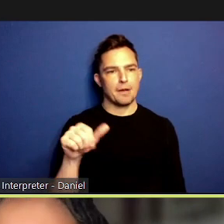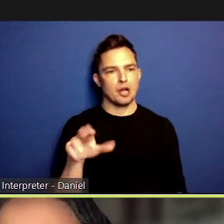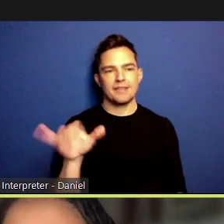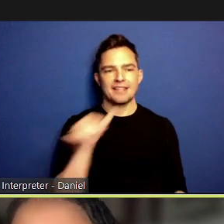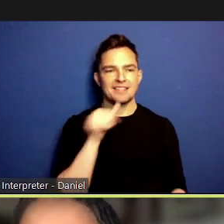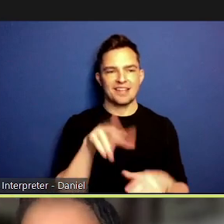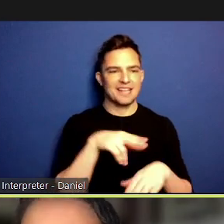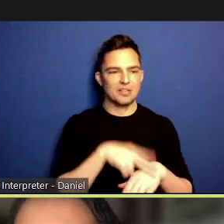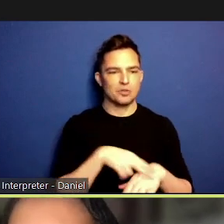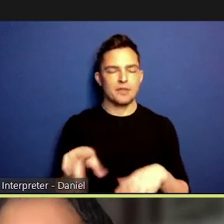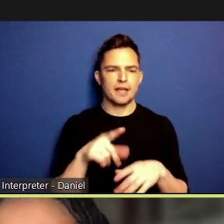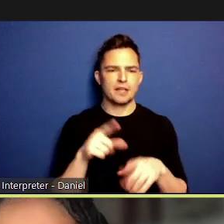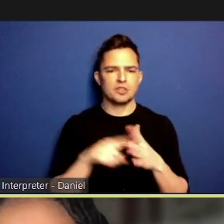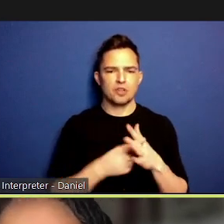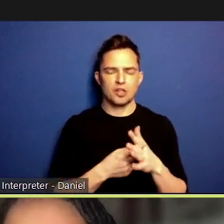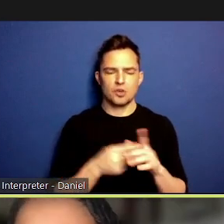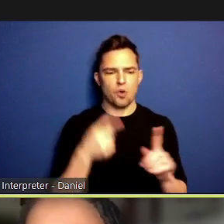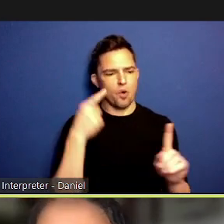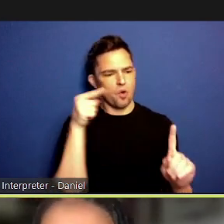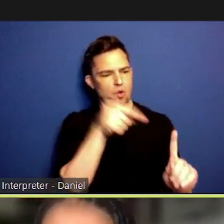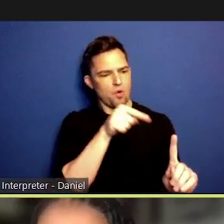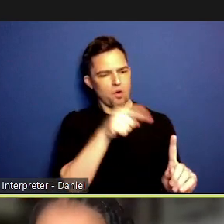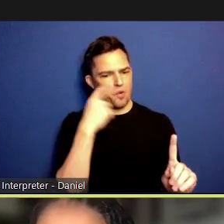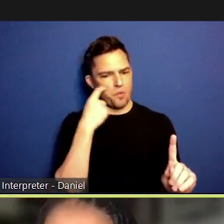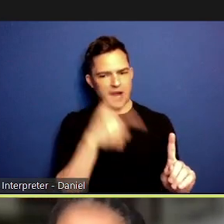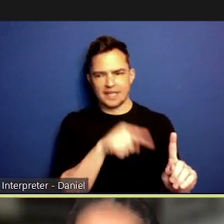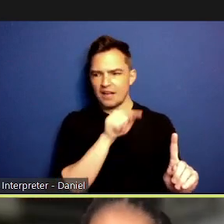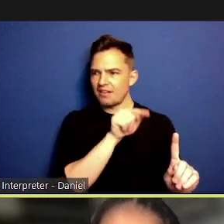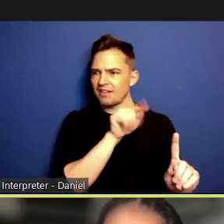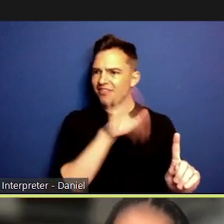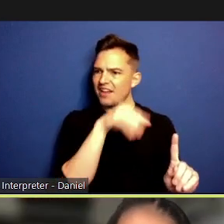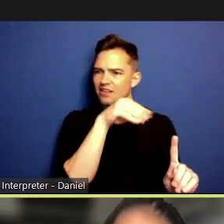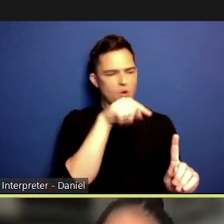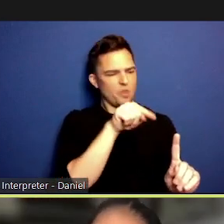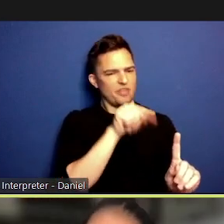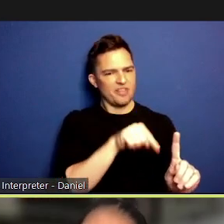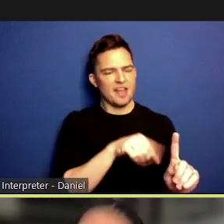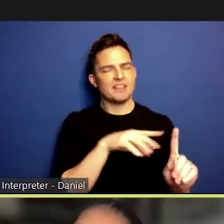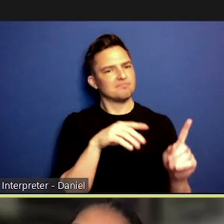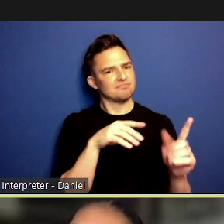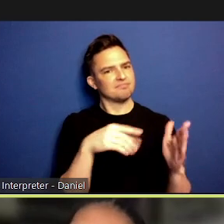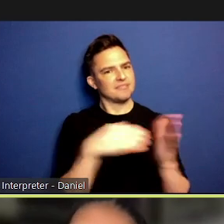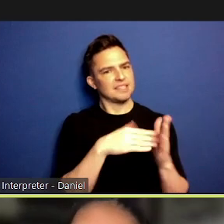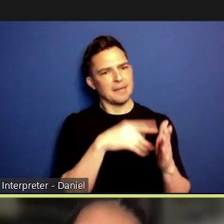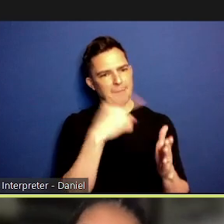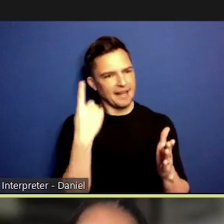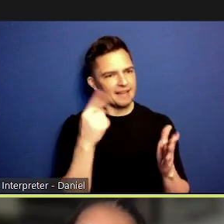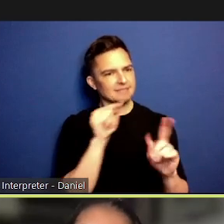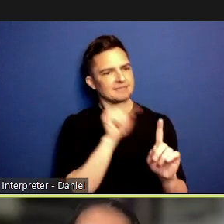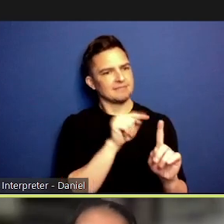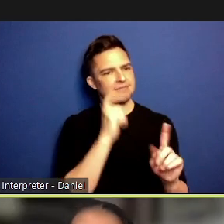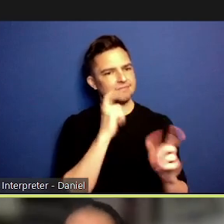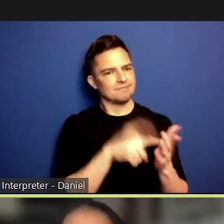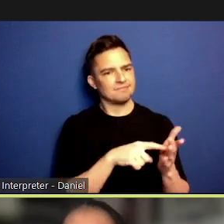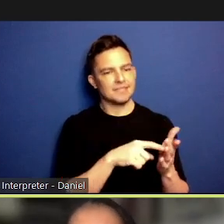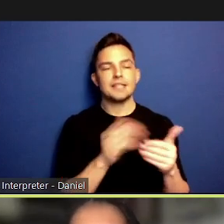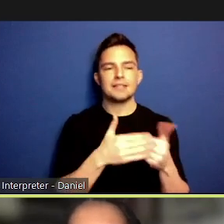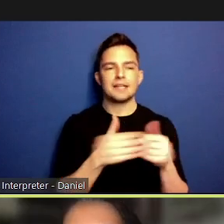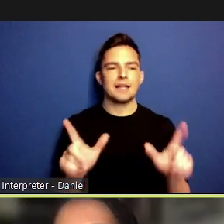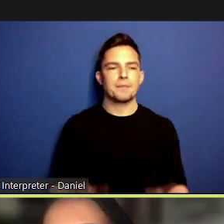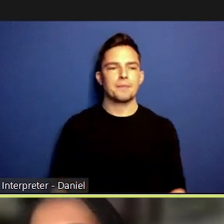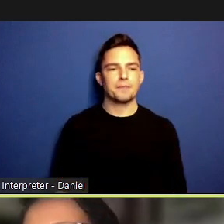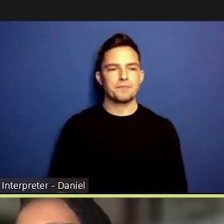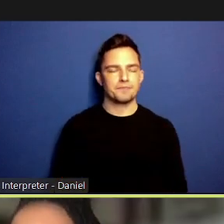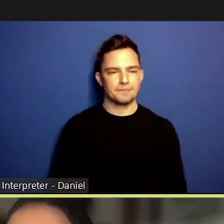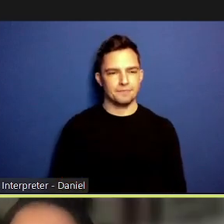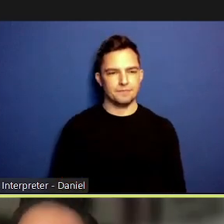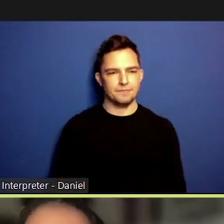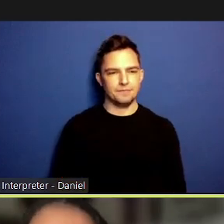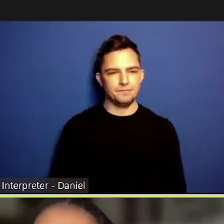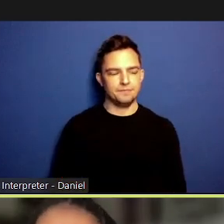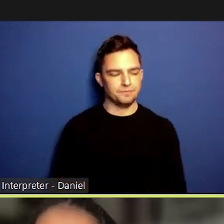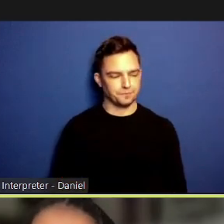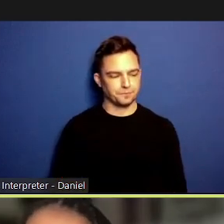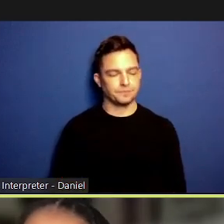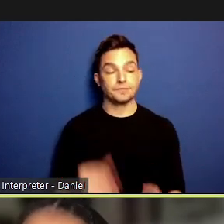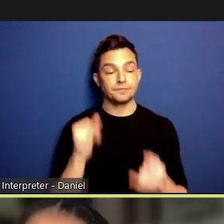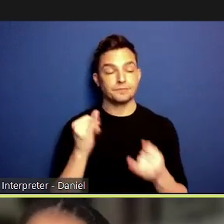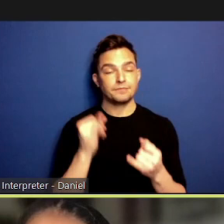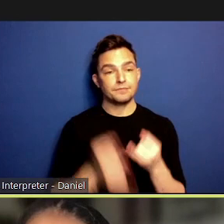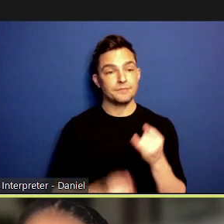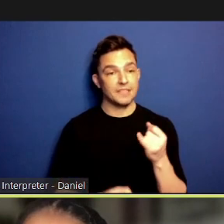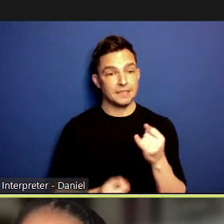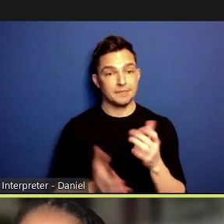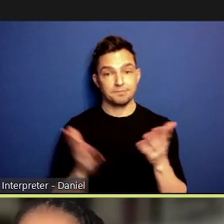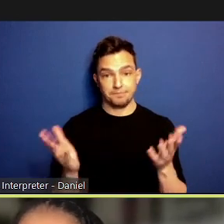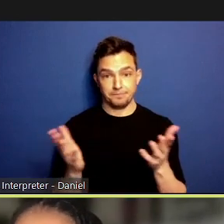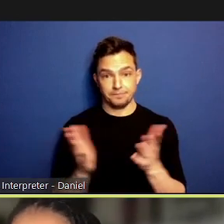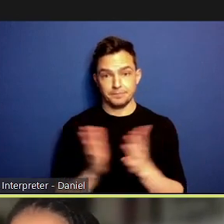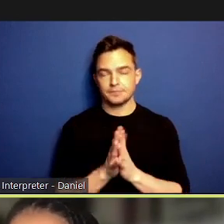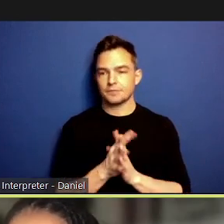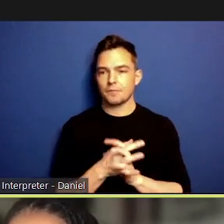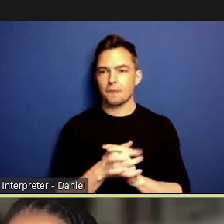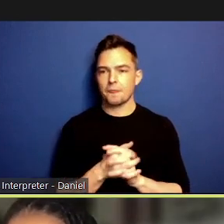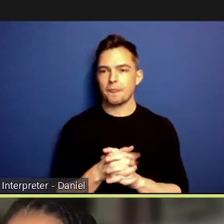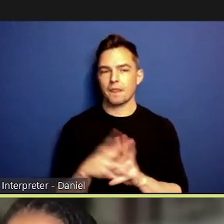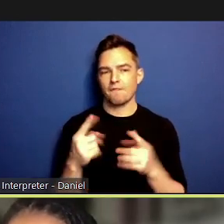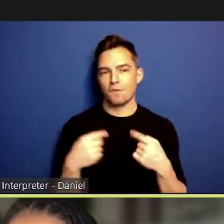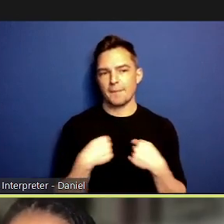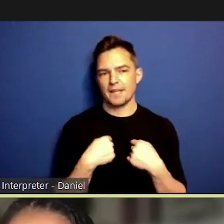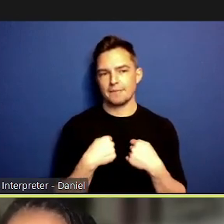it. They can start pointing things out. Right. Next slide, please. And finally. For me, users